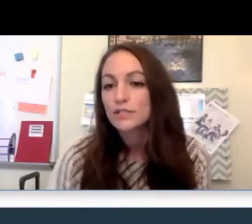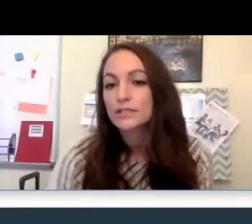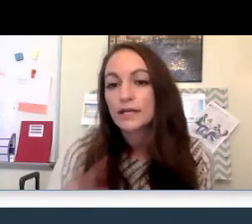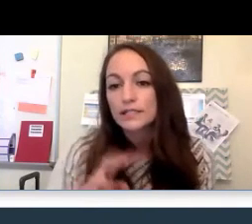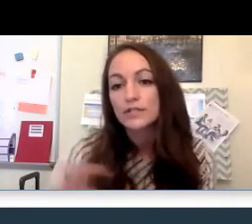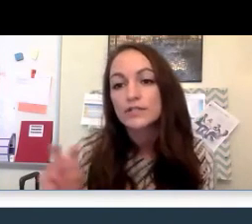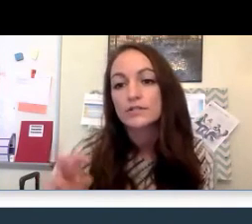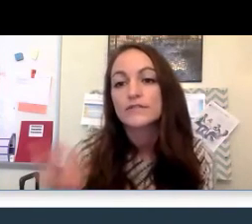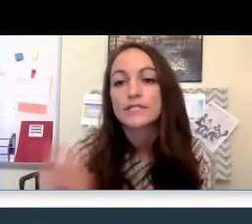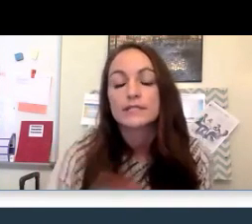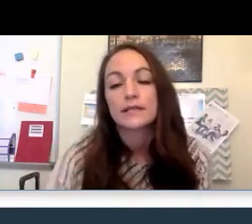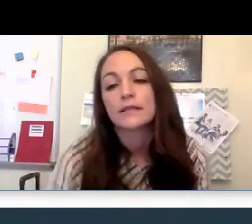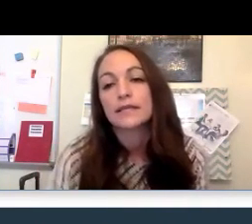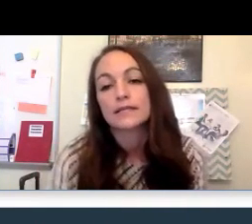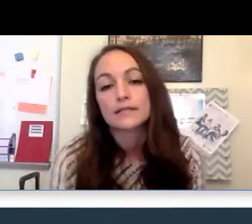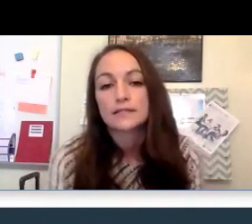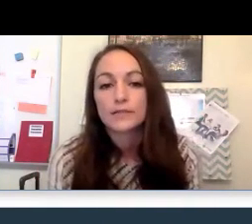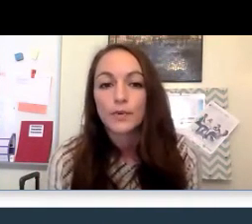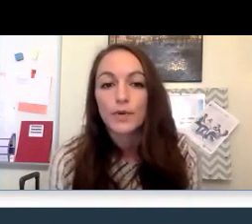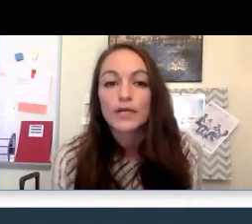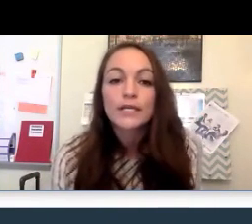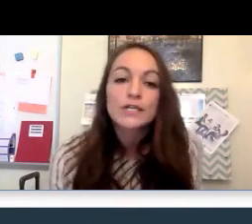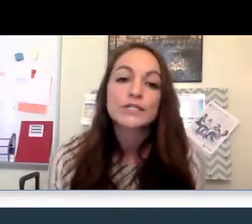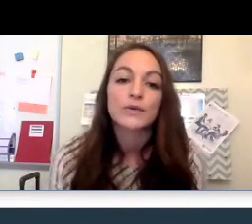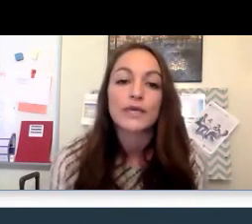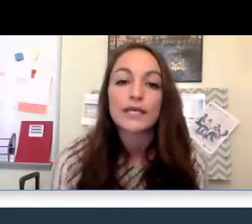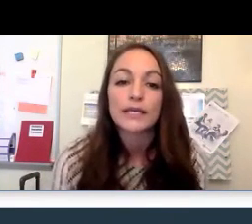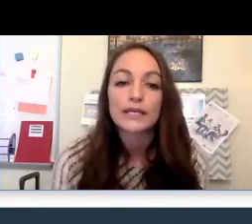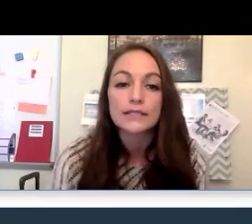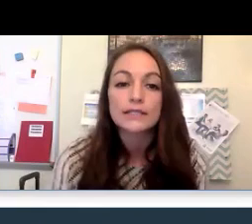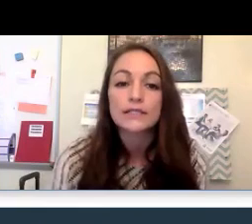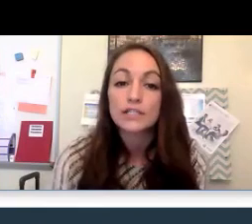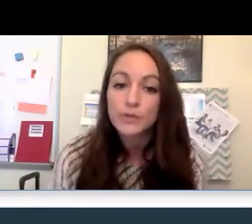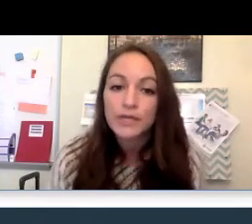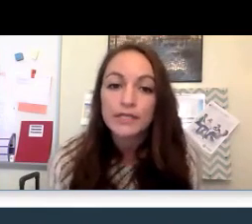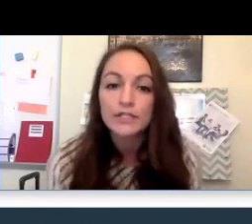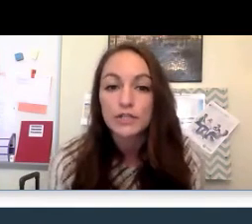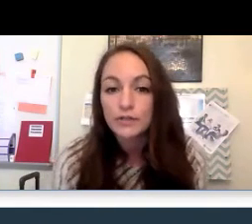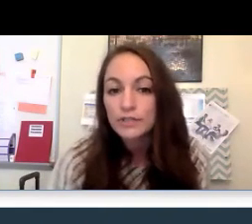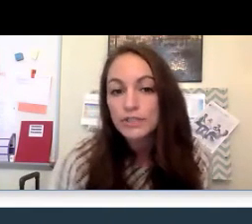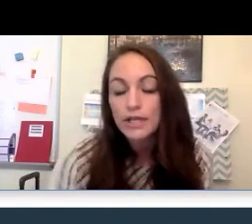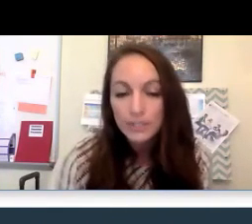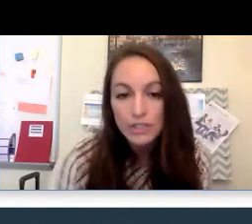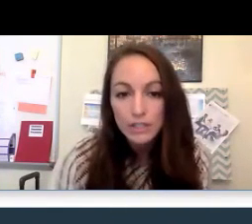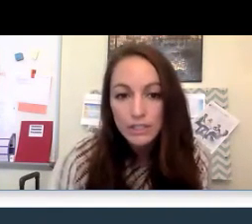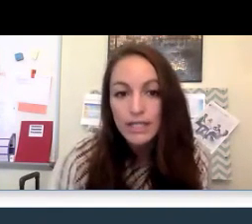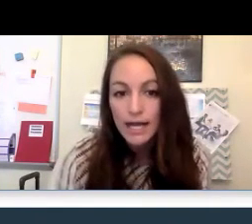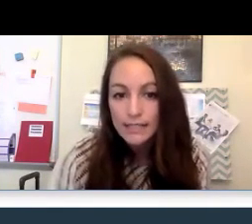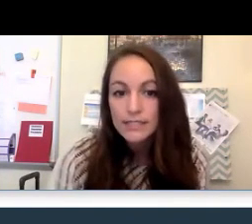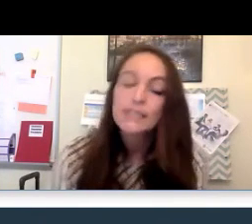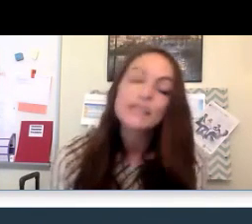the itinerant services and then the ESE support. So he is continuing in a general education class.